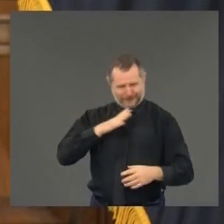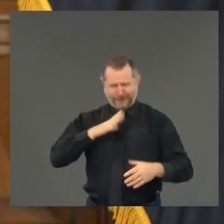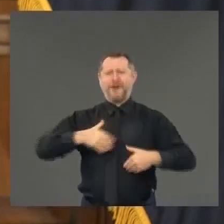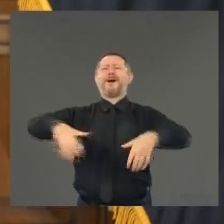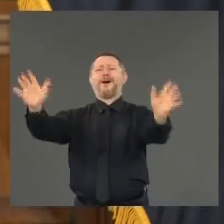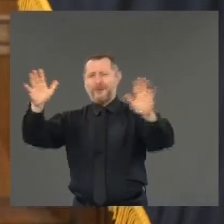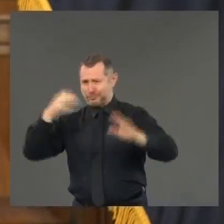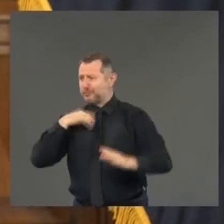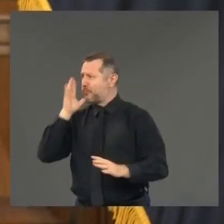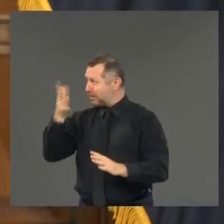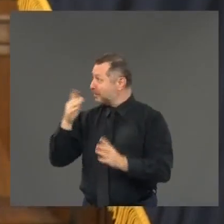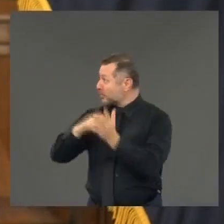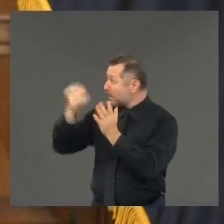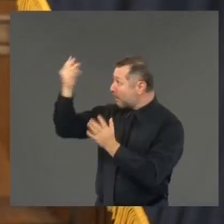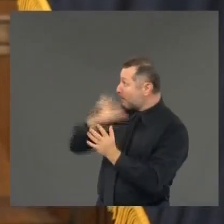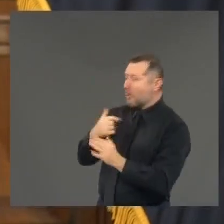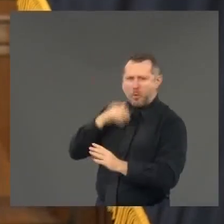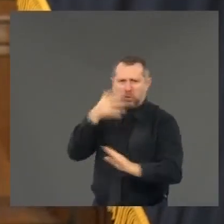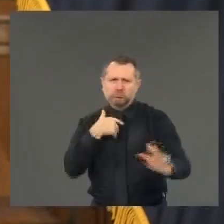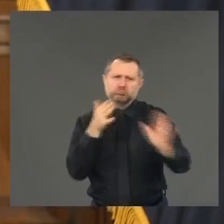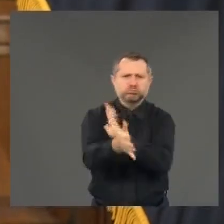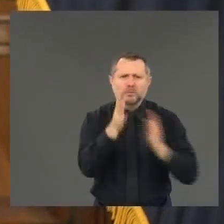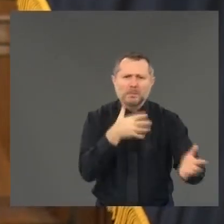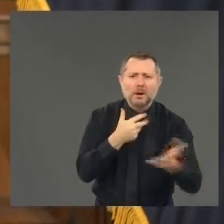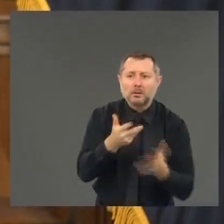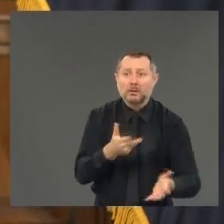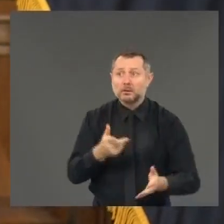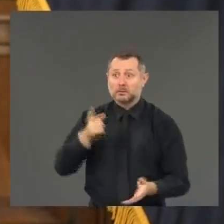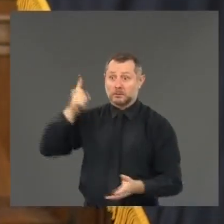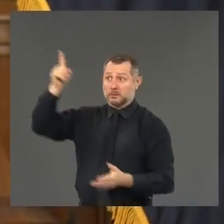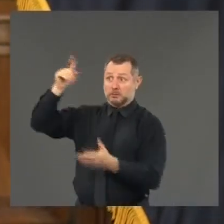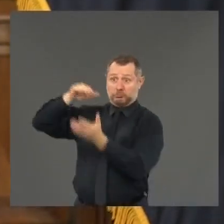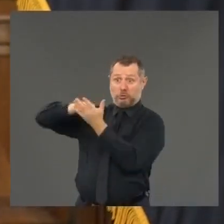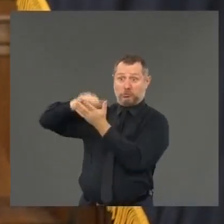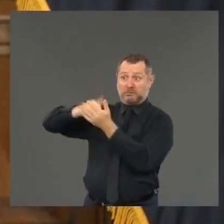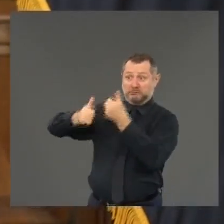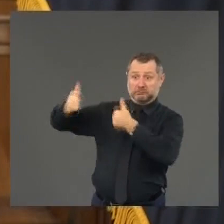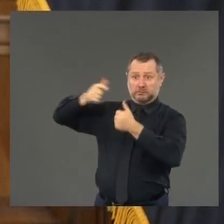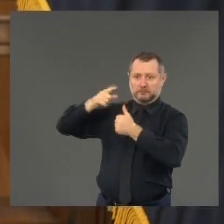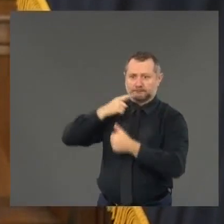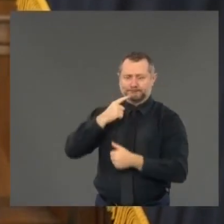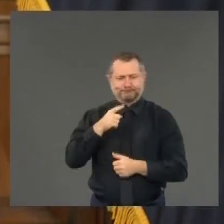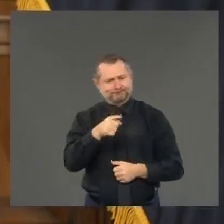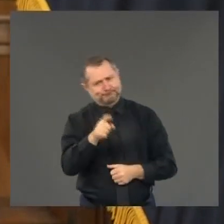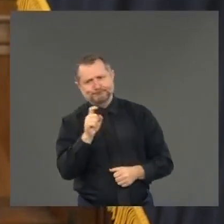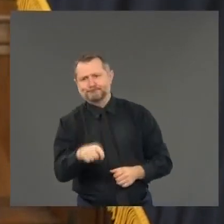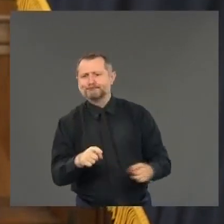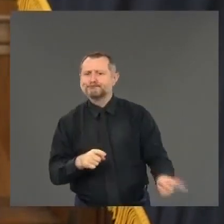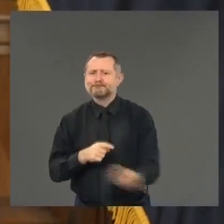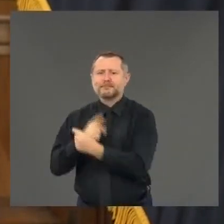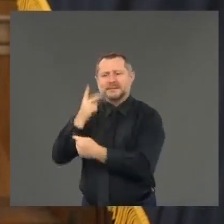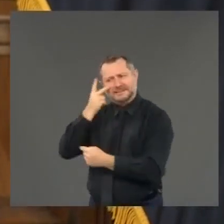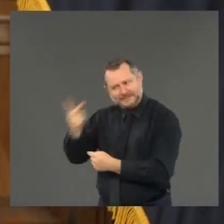SAYS IT'S SAFE FOR ME TO SEE MY MOTHER, I WILL SEE MY MOTHER. WHEN THE HEALTH PROFESSIONAL